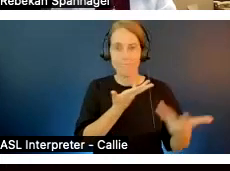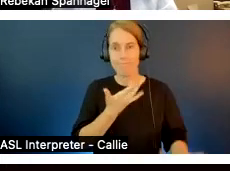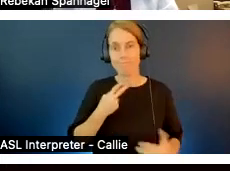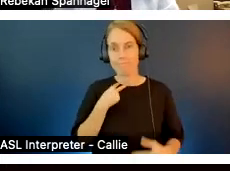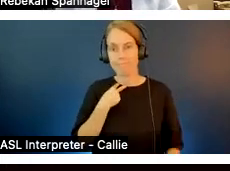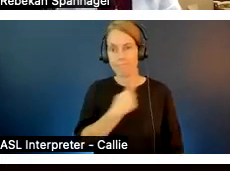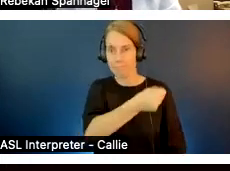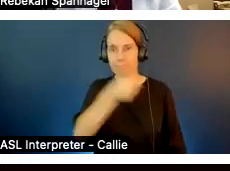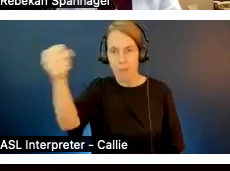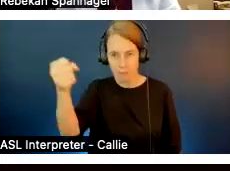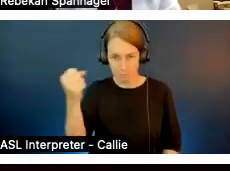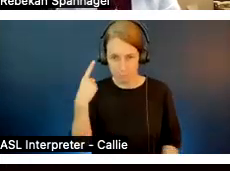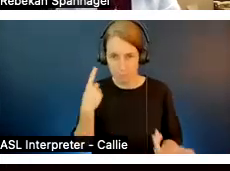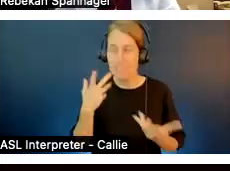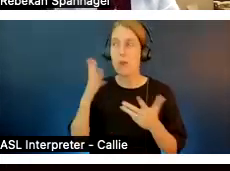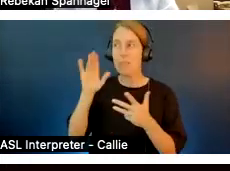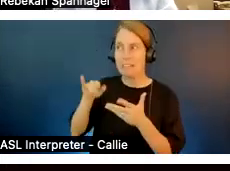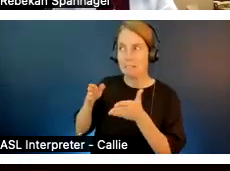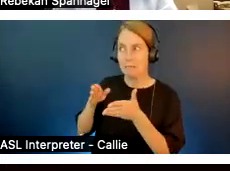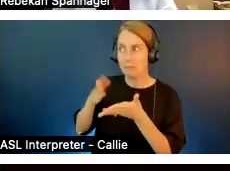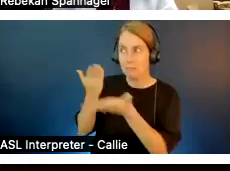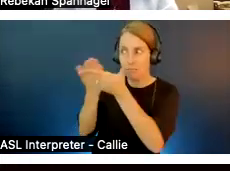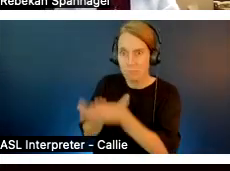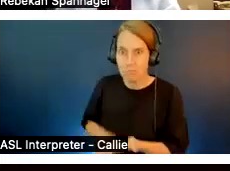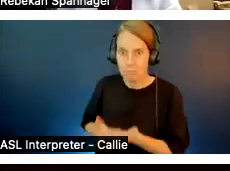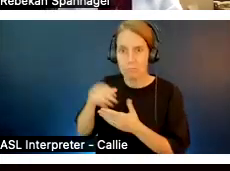community based final role that's important is what's called conflict-free case management